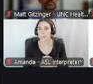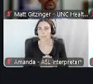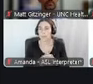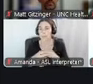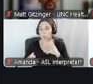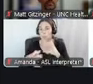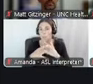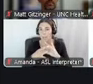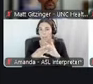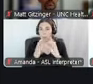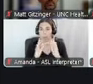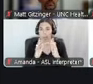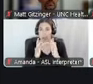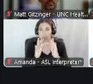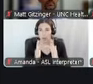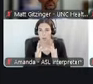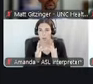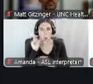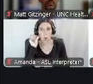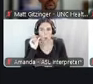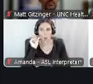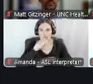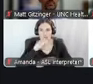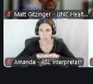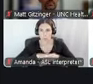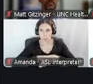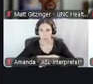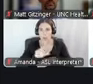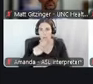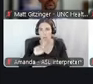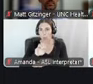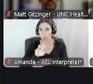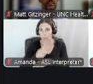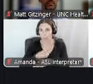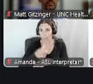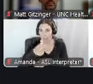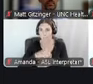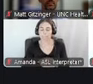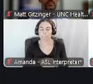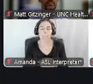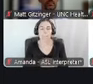and the audio function is on, and the volume is turned up. Please be sure that your microphone